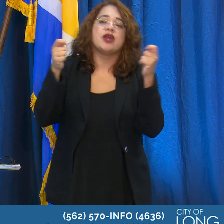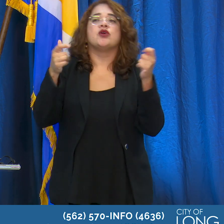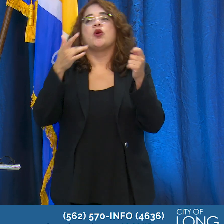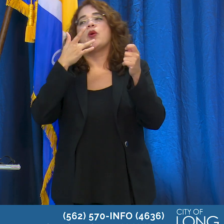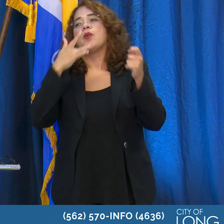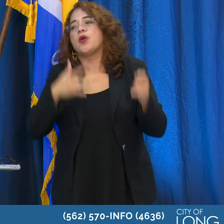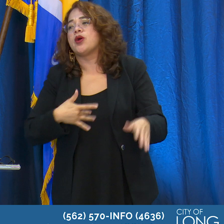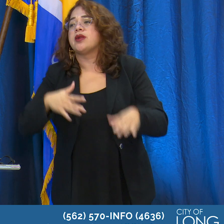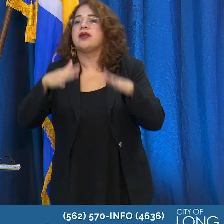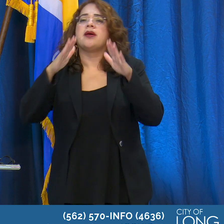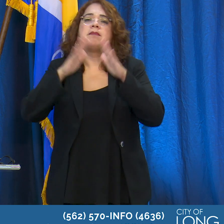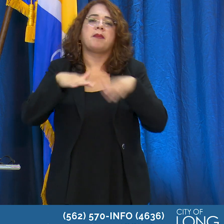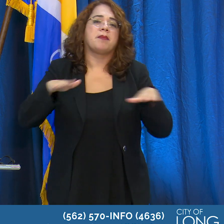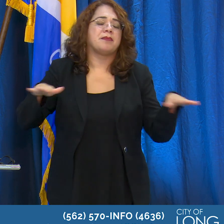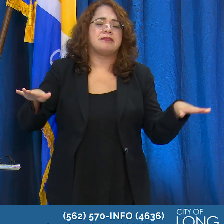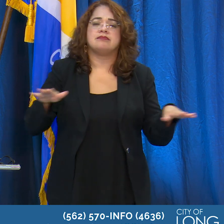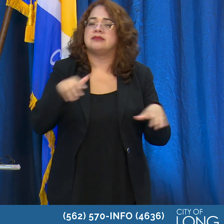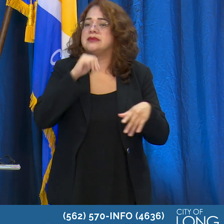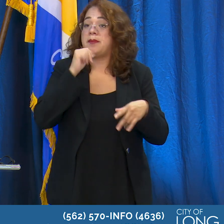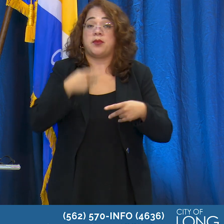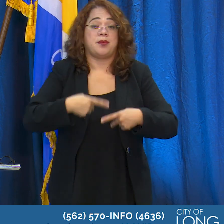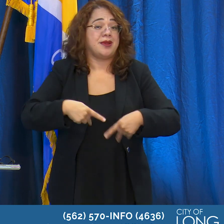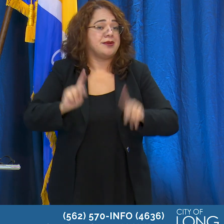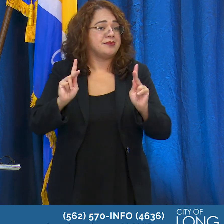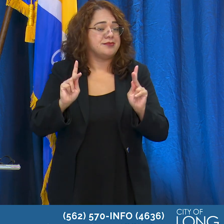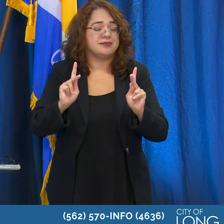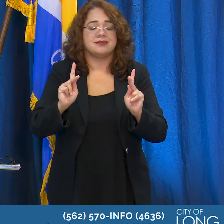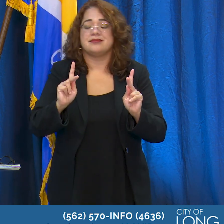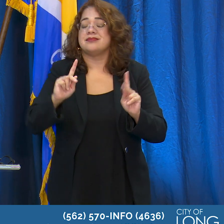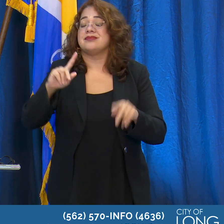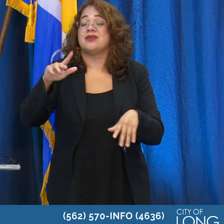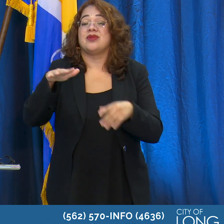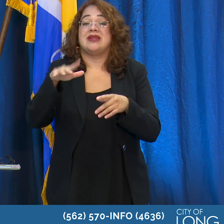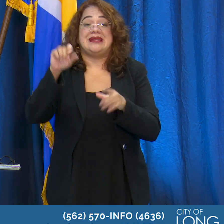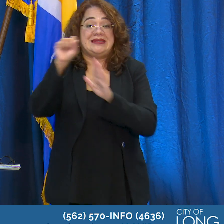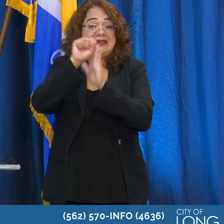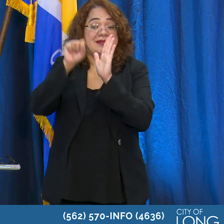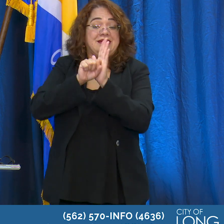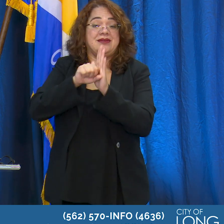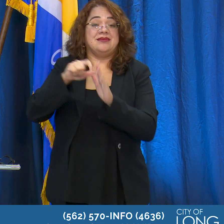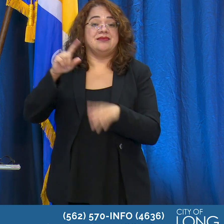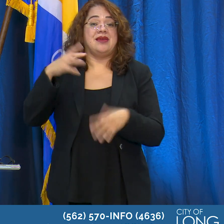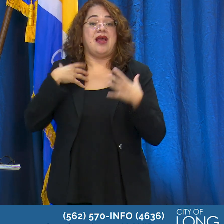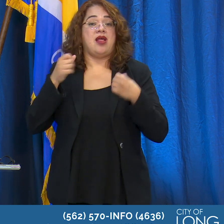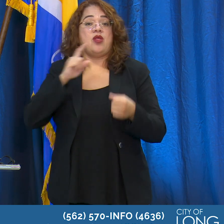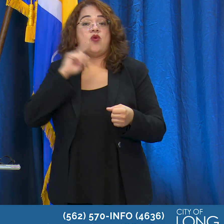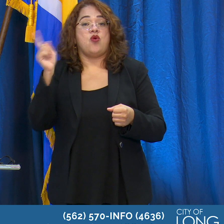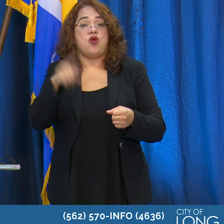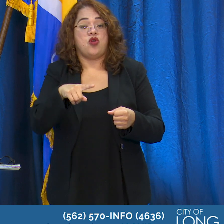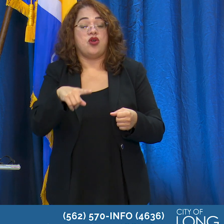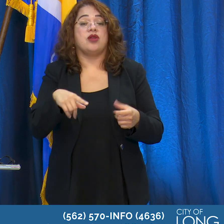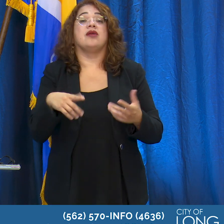under the state or your local health order. So, COVID really, you know, I keep calling it the fun killer. It's a fun killer for